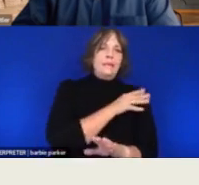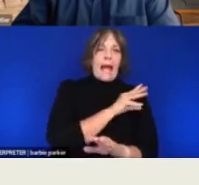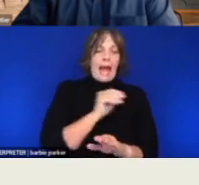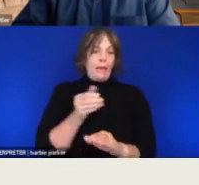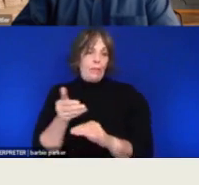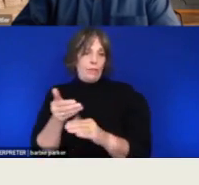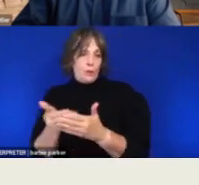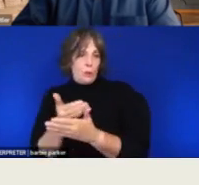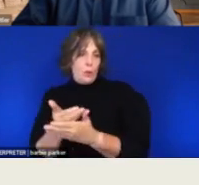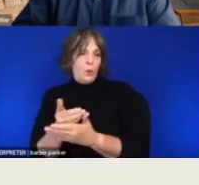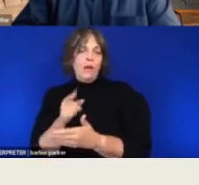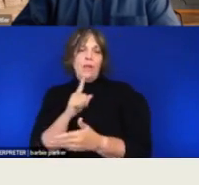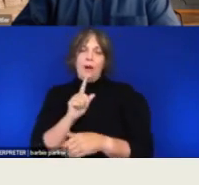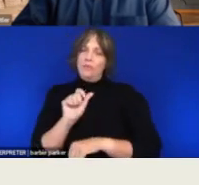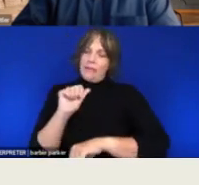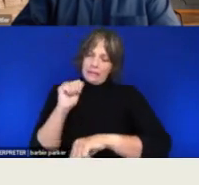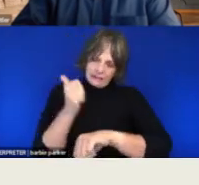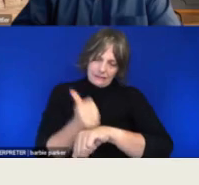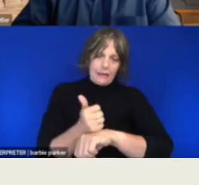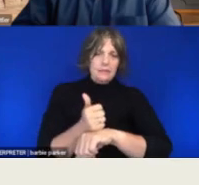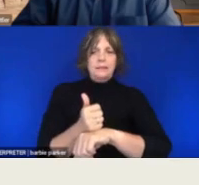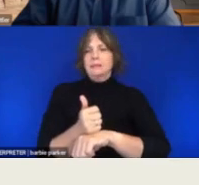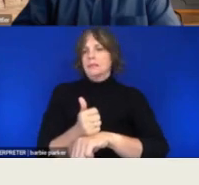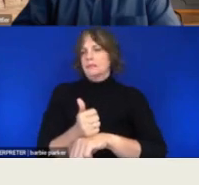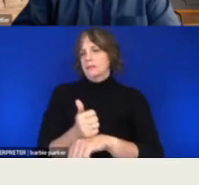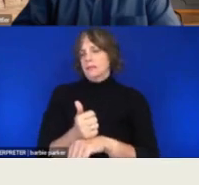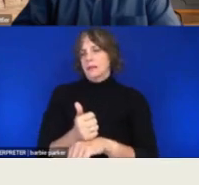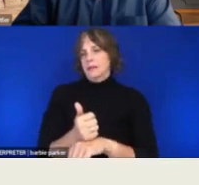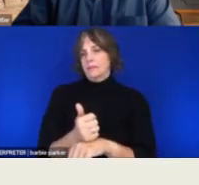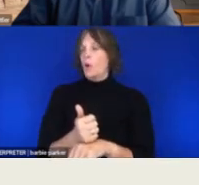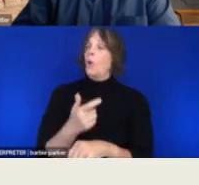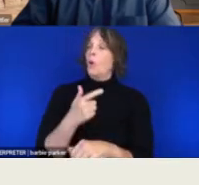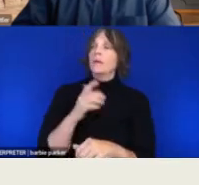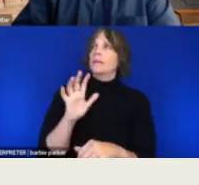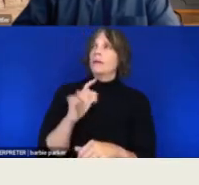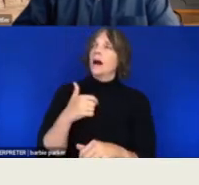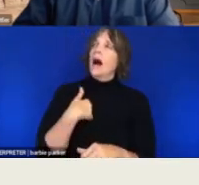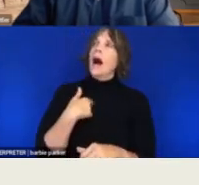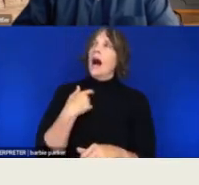really sets begins to set that